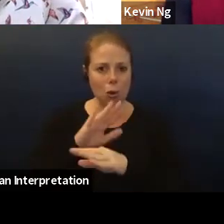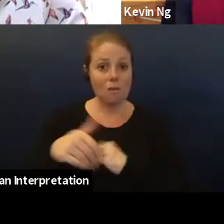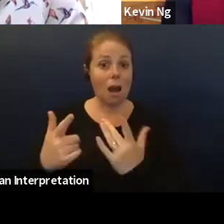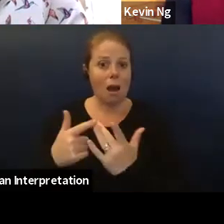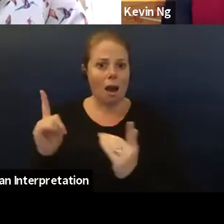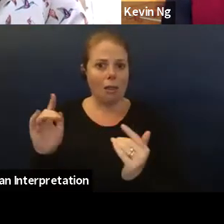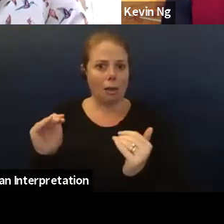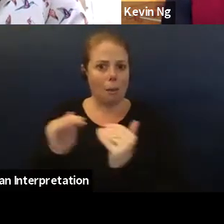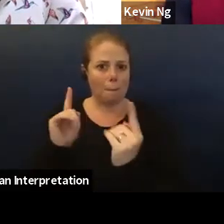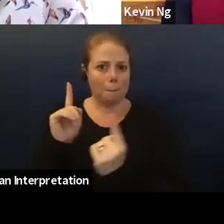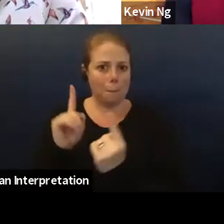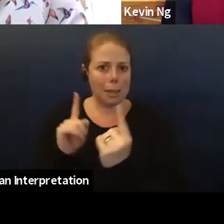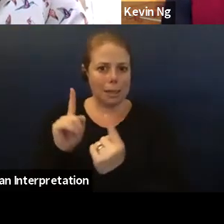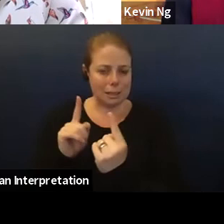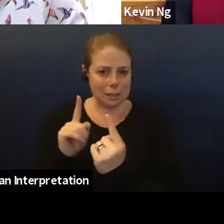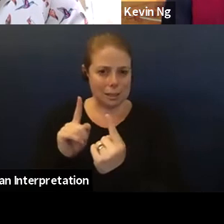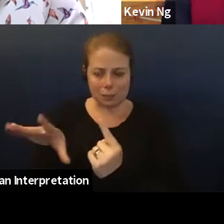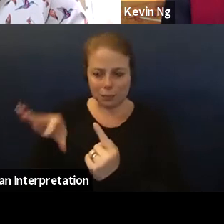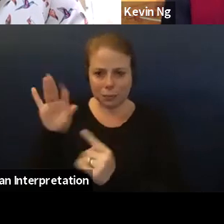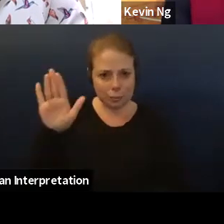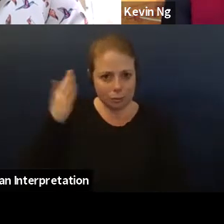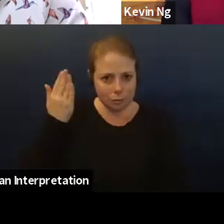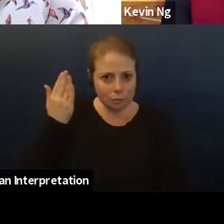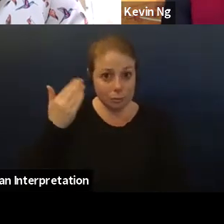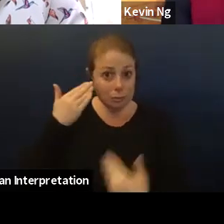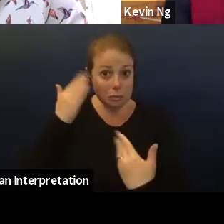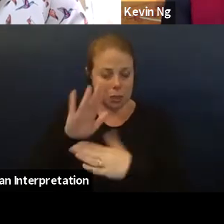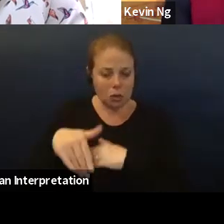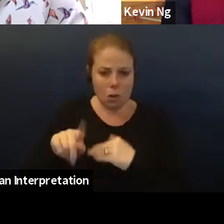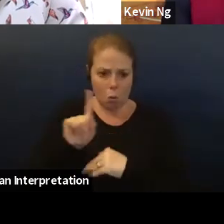or weren't confident. I'm confused and wondering why these people had applied to be peers.